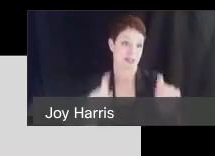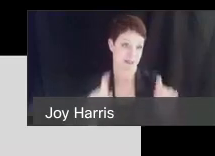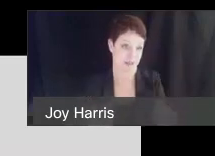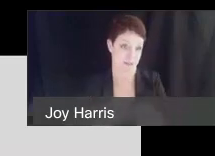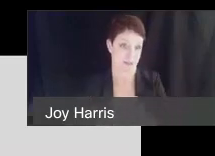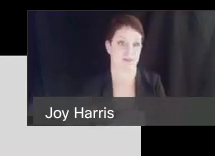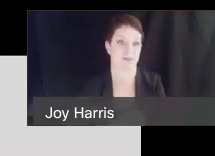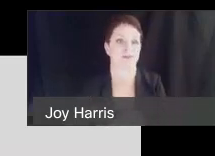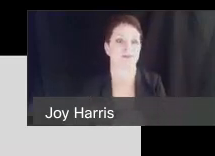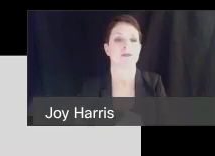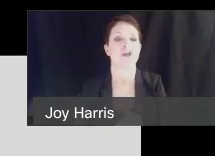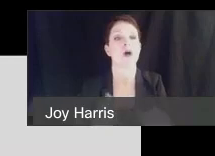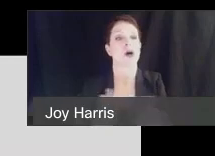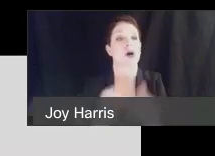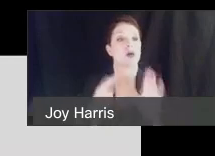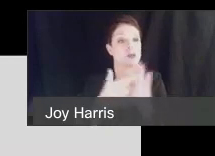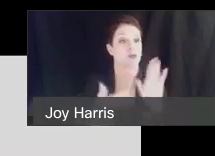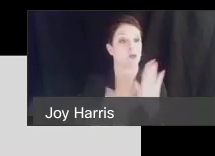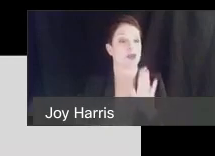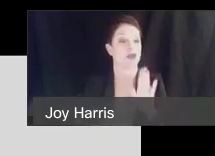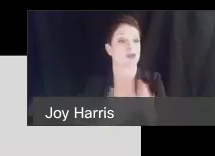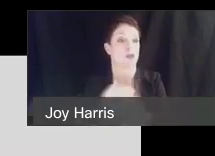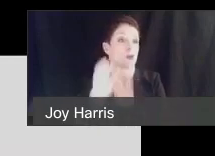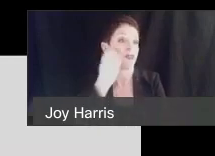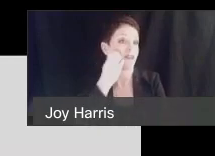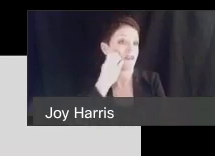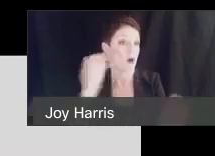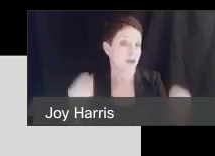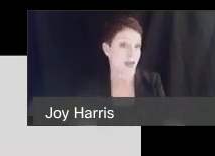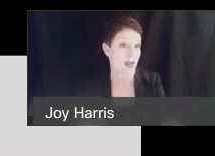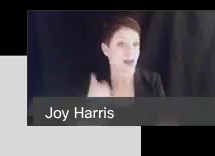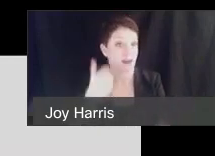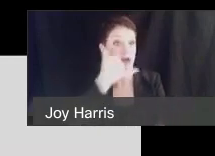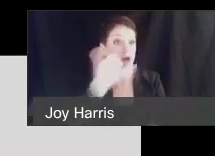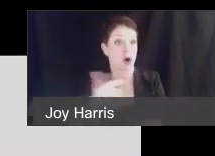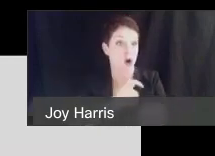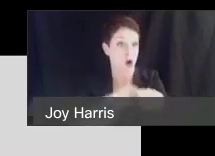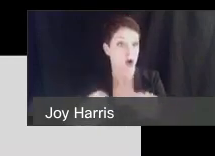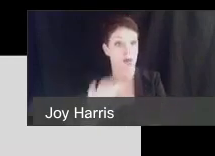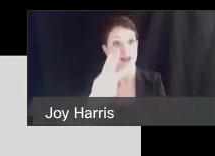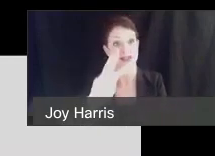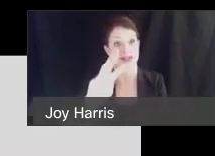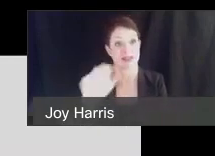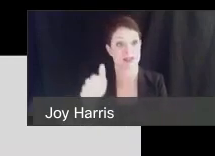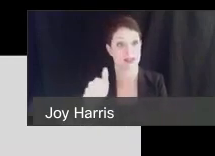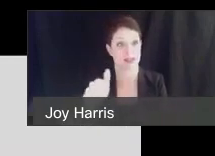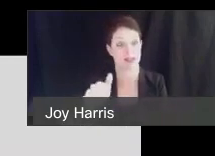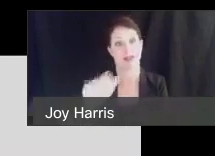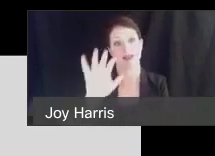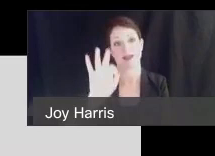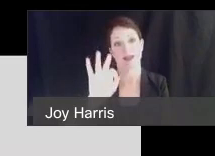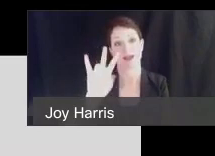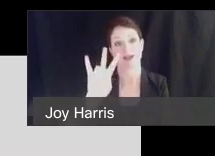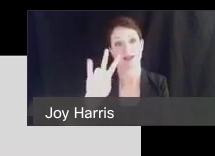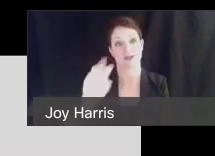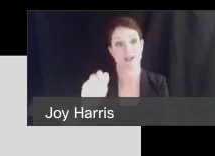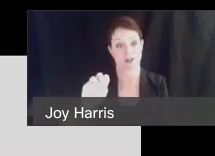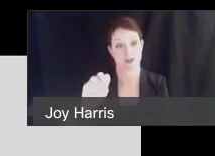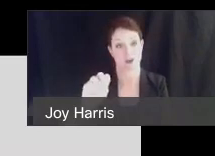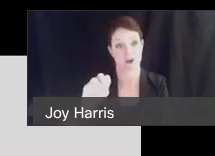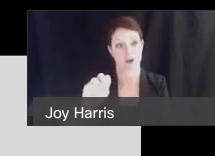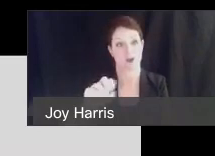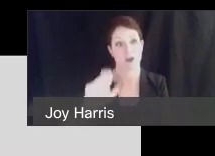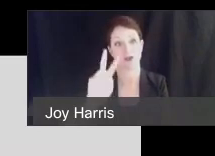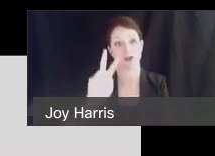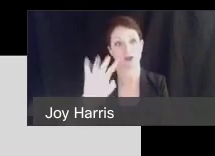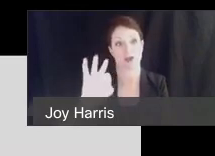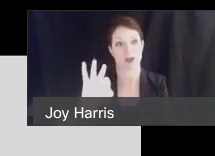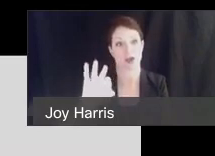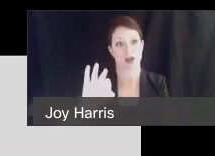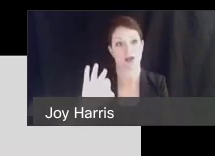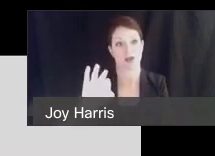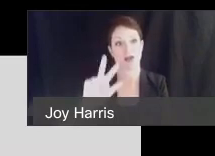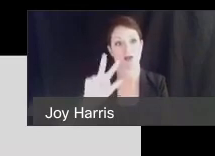You can also register by phone and that phone number is (610) 970-2937